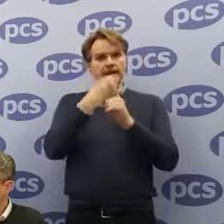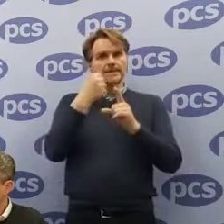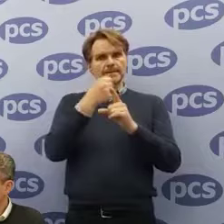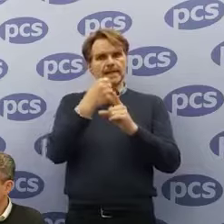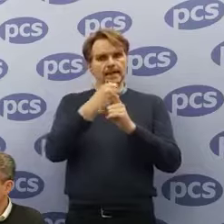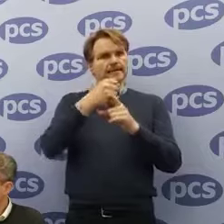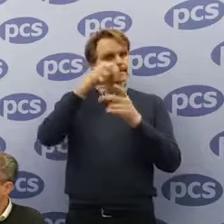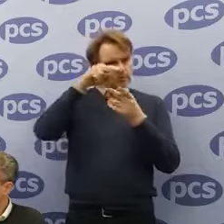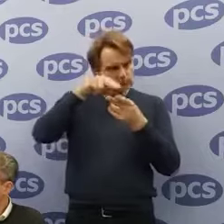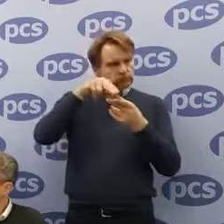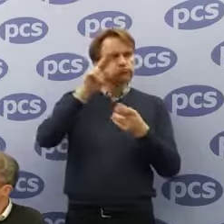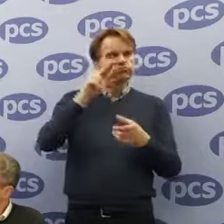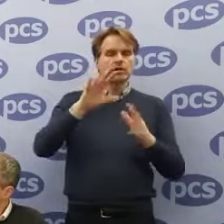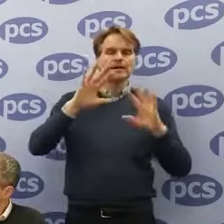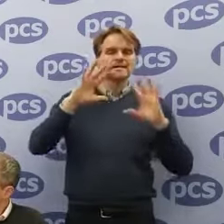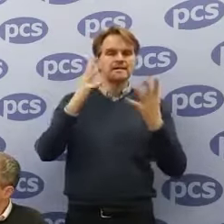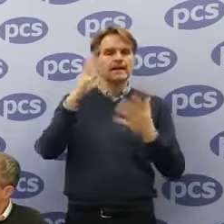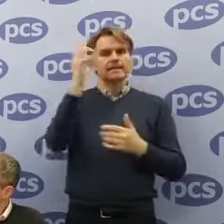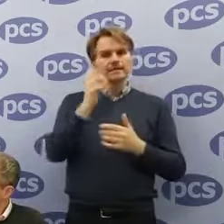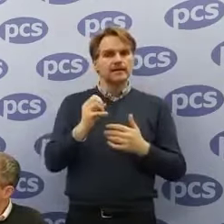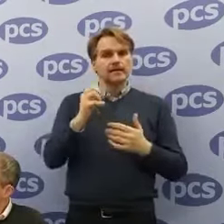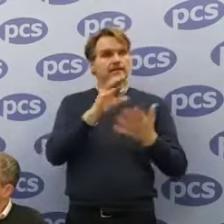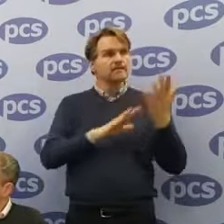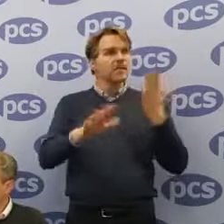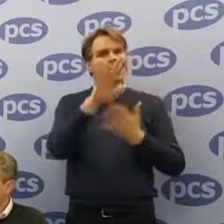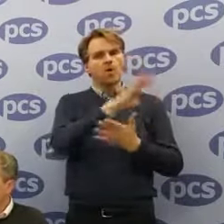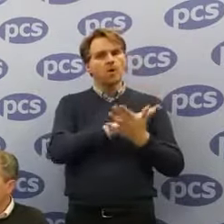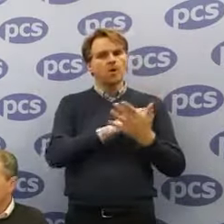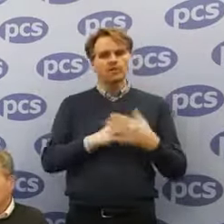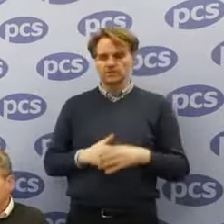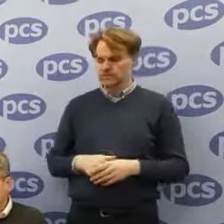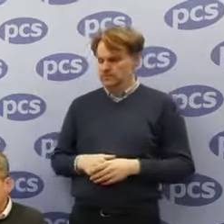about changing pay across the civil service. And I think it's also important